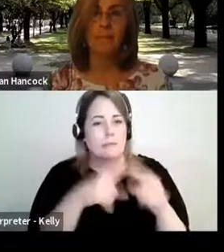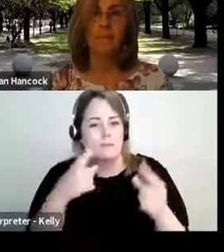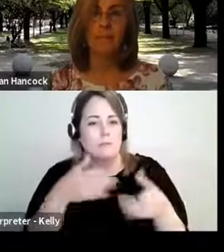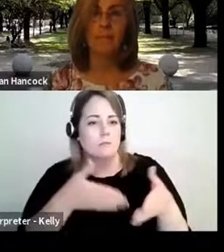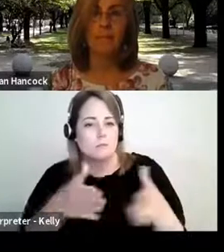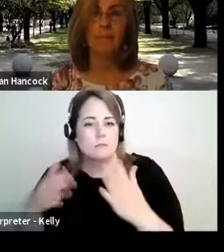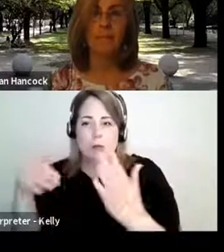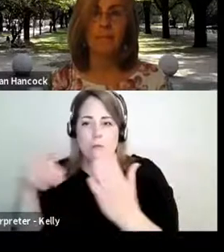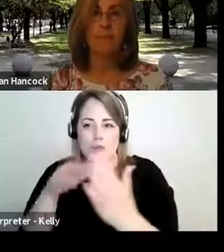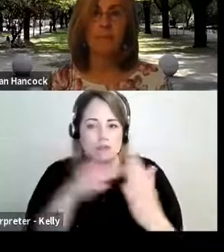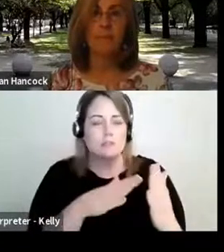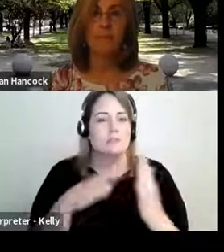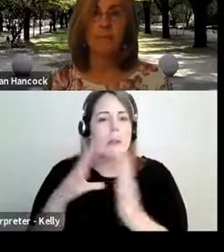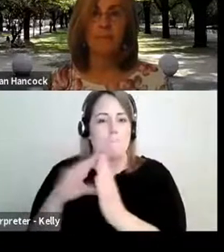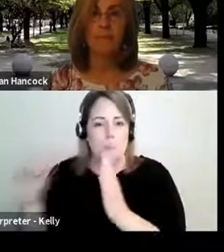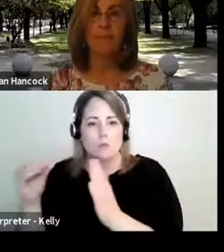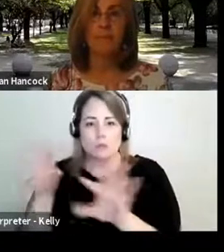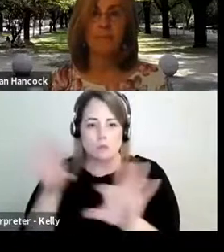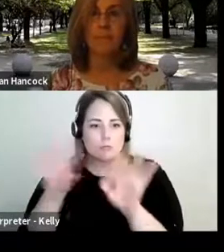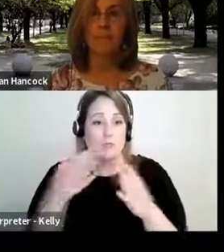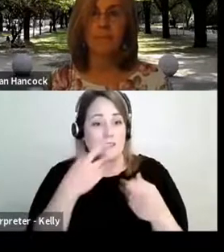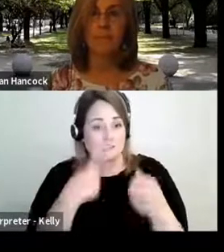so please share yours. CHARLOTTE: Thank you, Debbie.